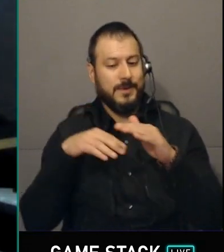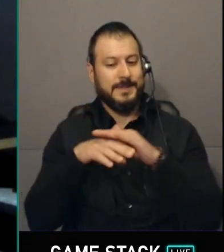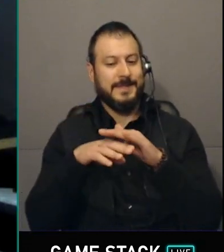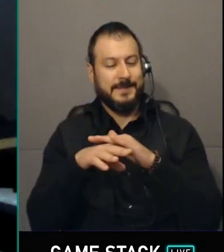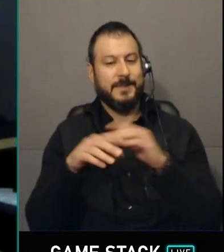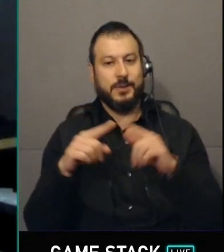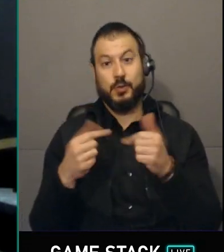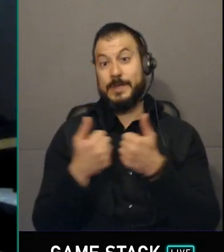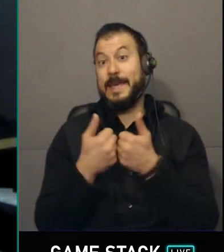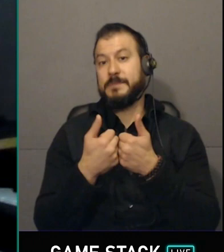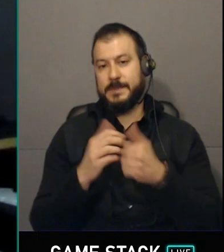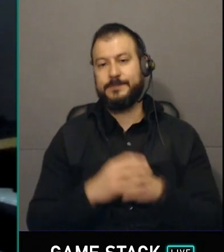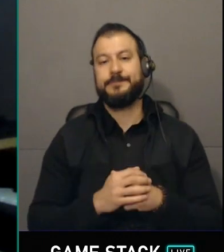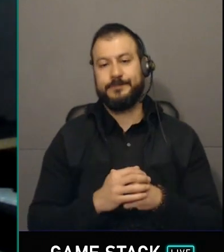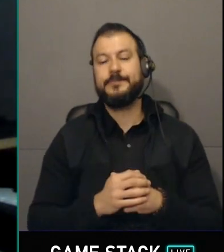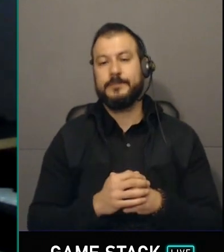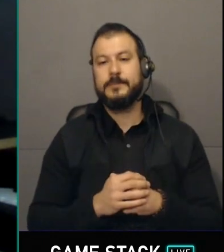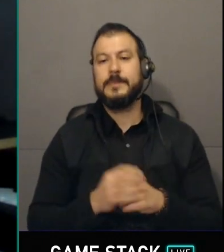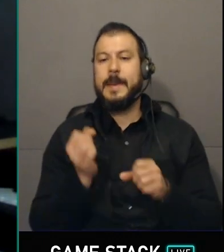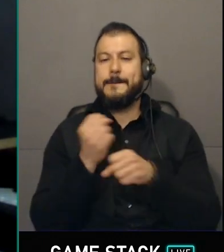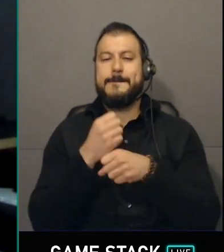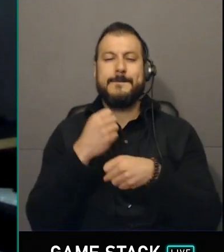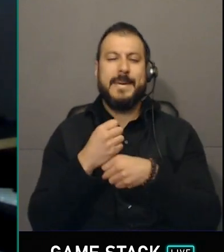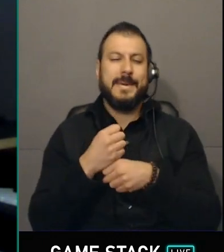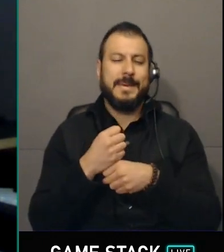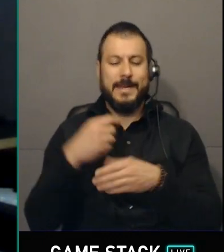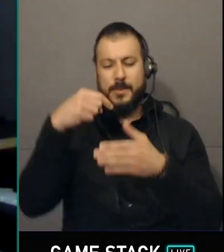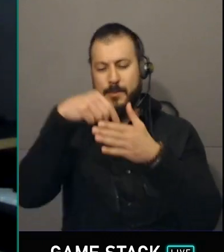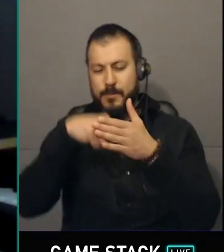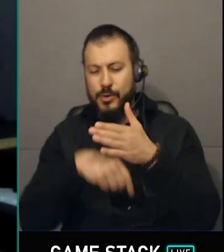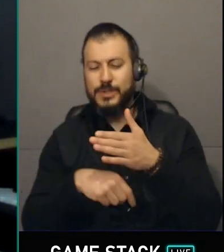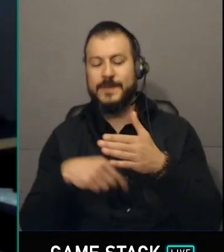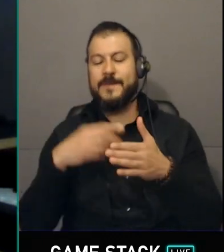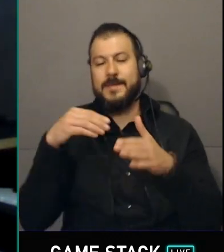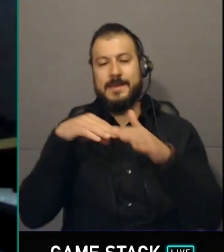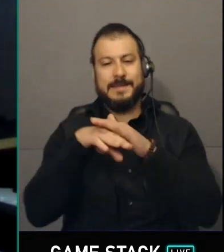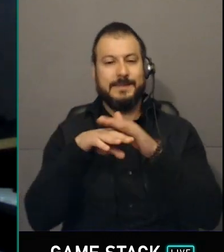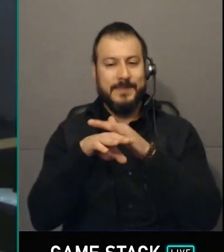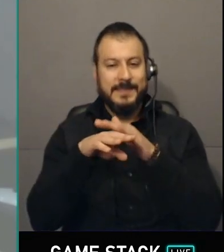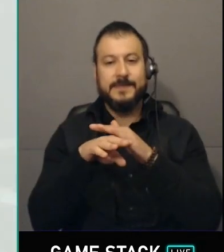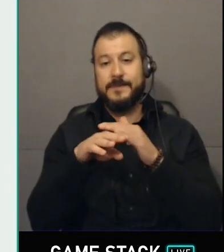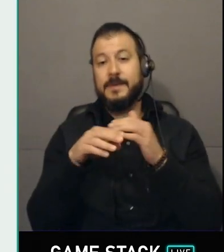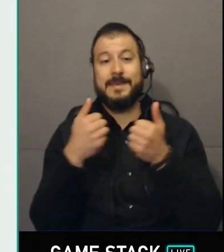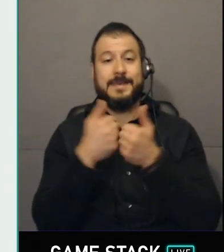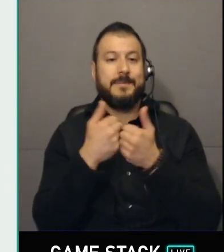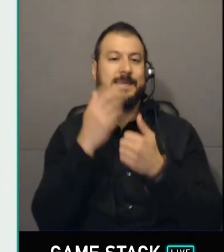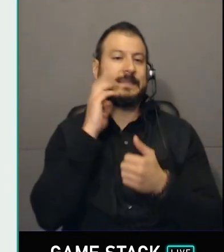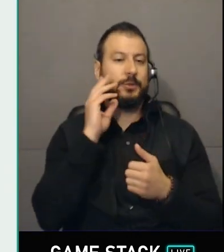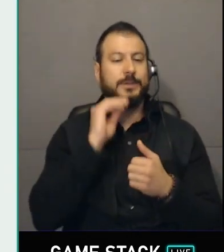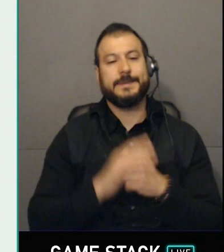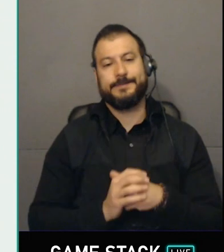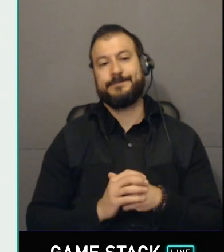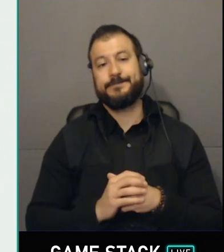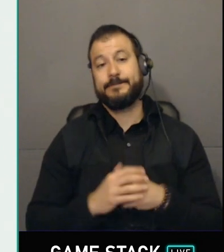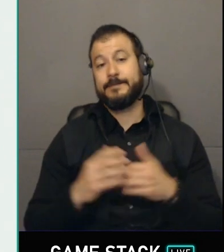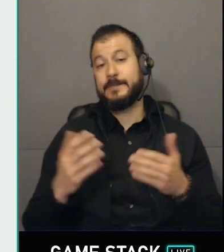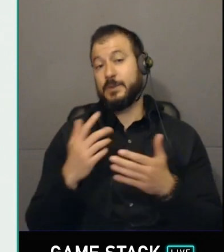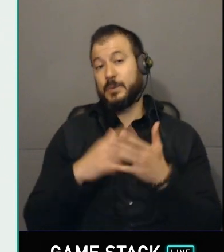creating an immersive and accessible gaming experience. Here's what we're going to talk about in this session.